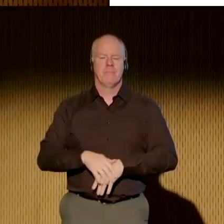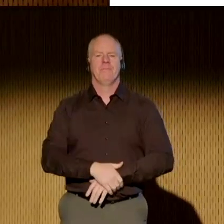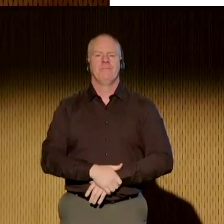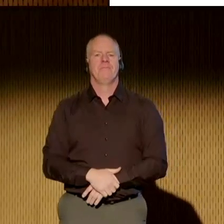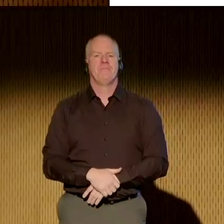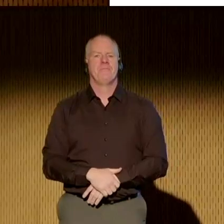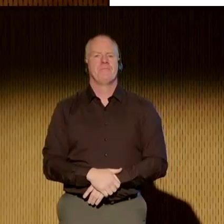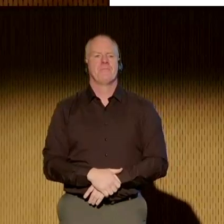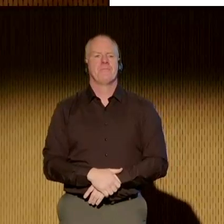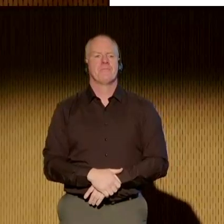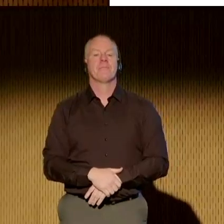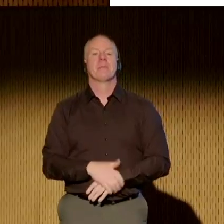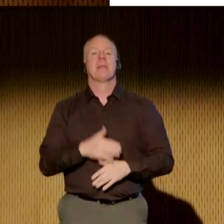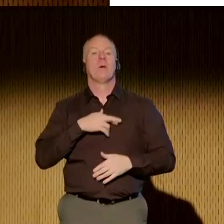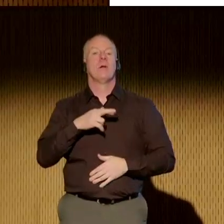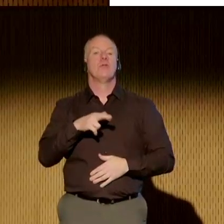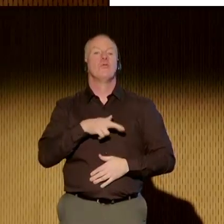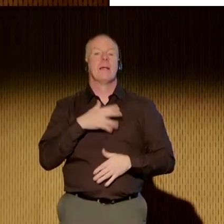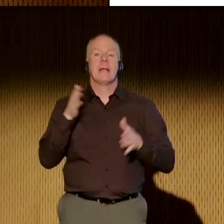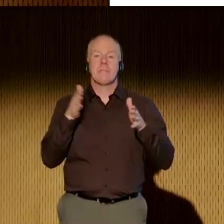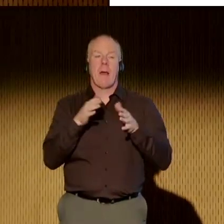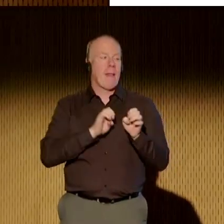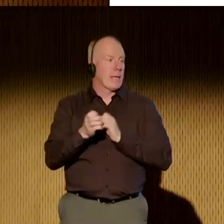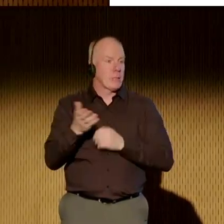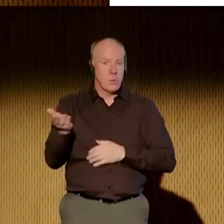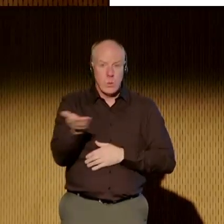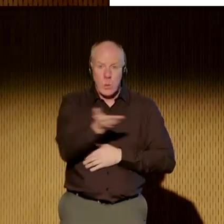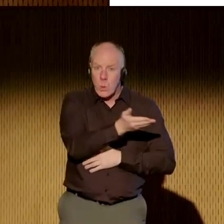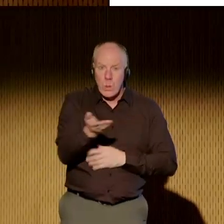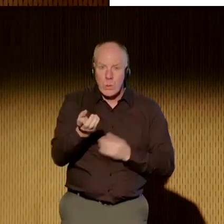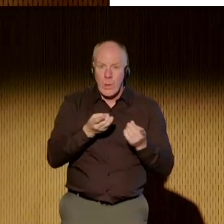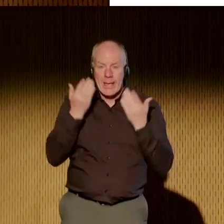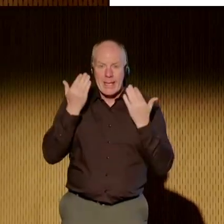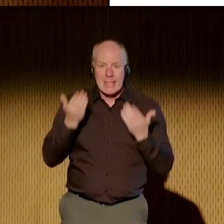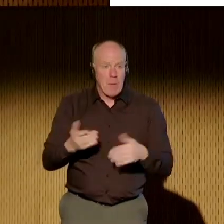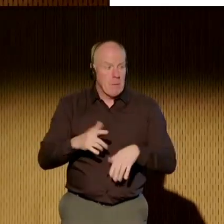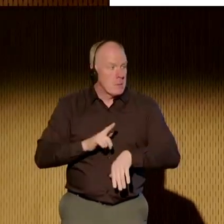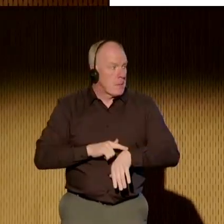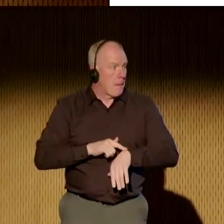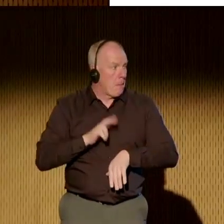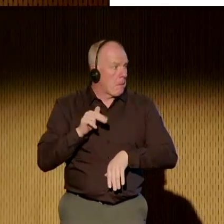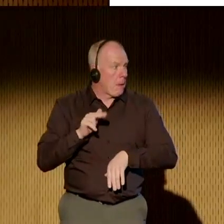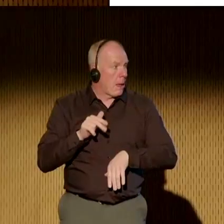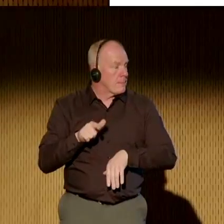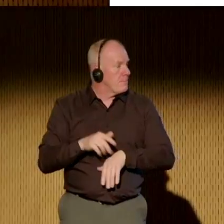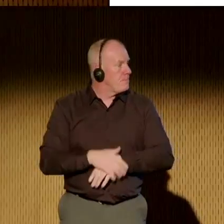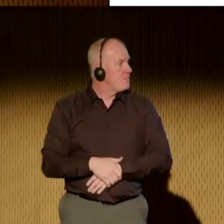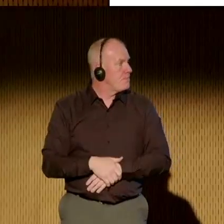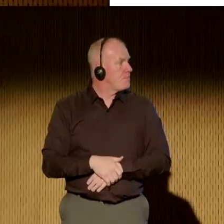So I would like to do a really really small exercise with you if the time is there. So can